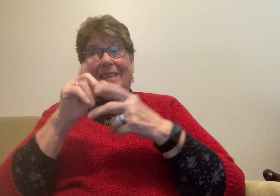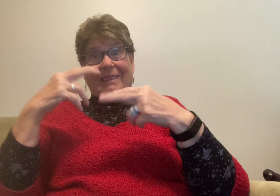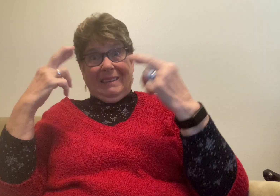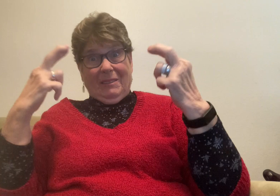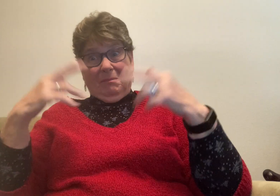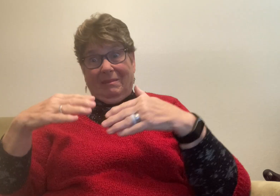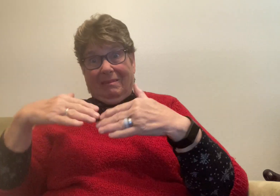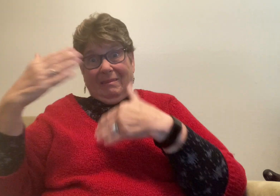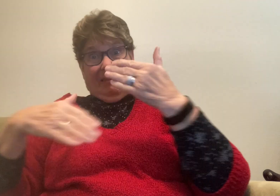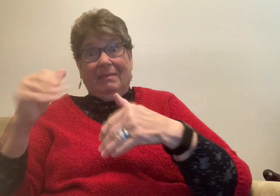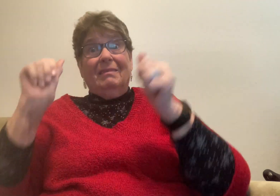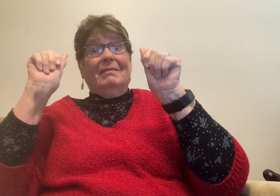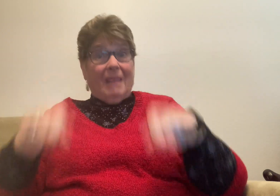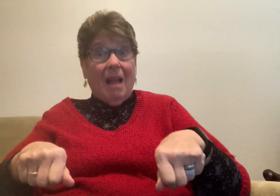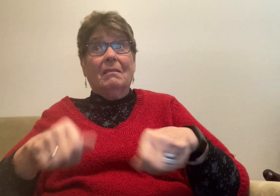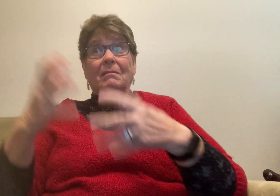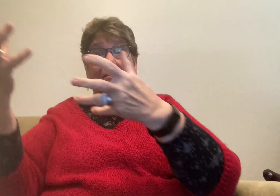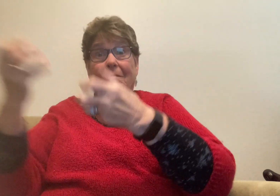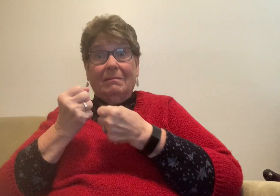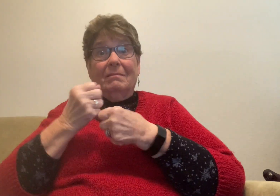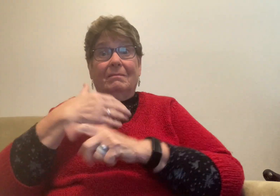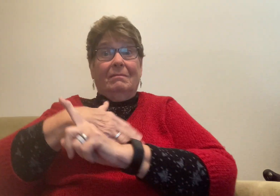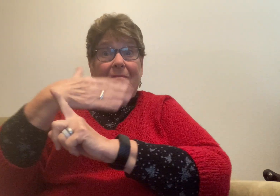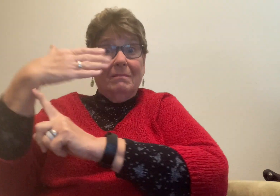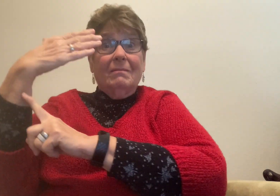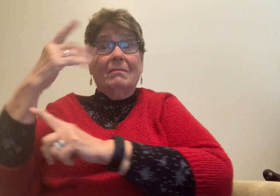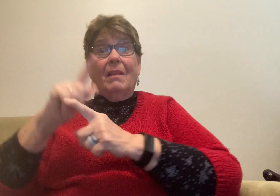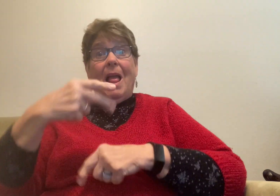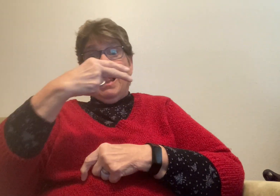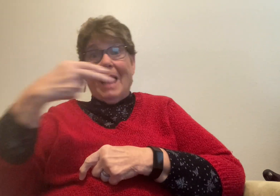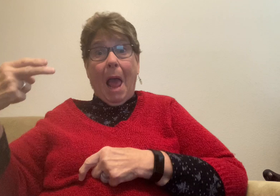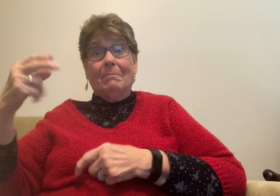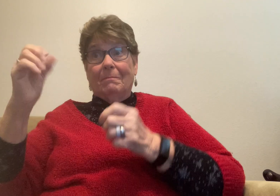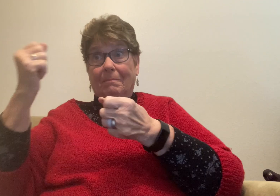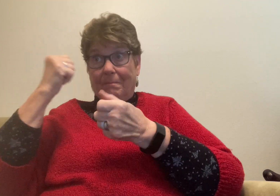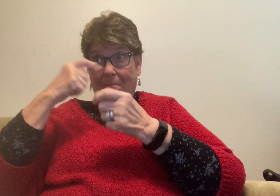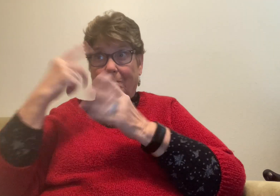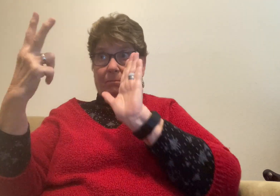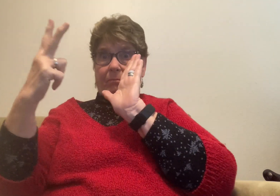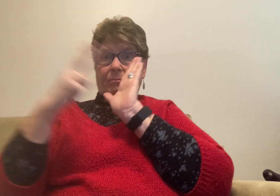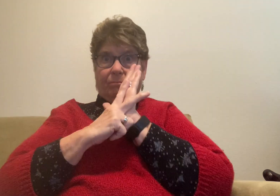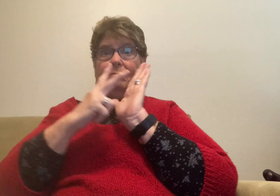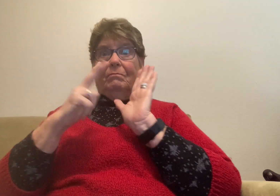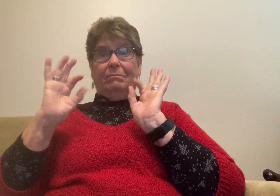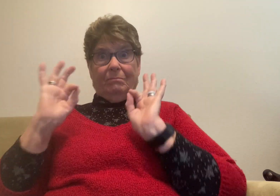to get patronage again and raise the flag with their approval.